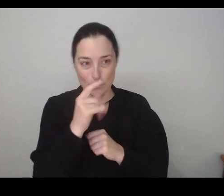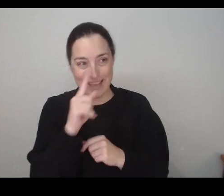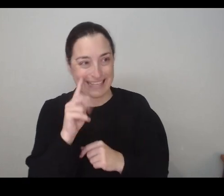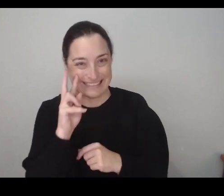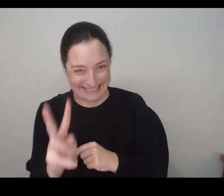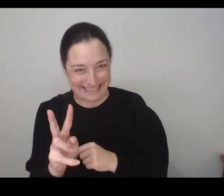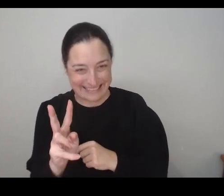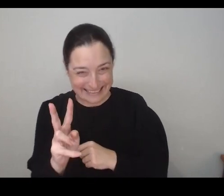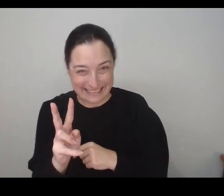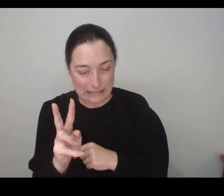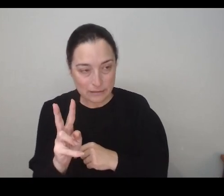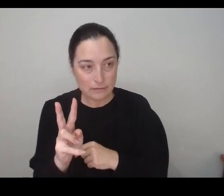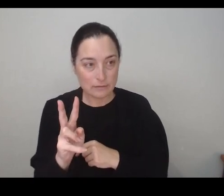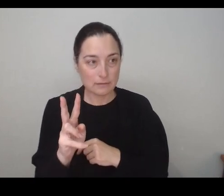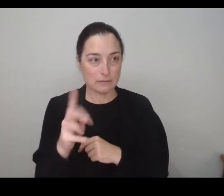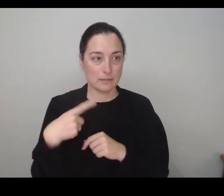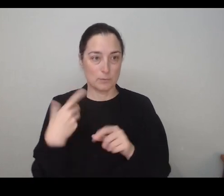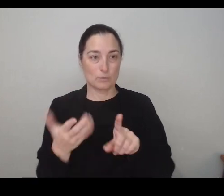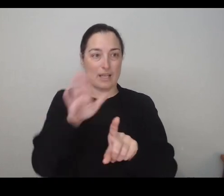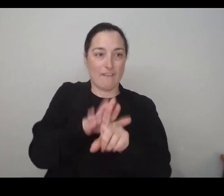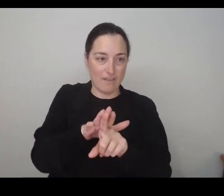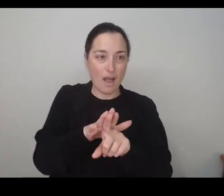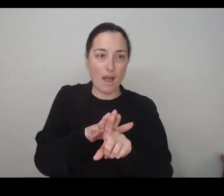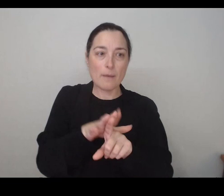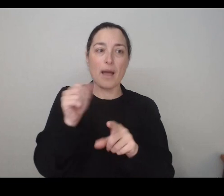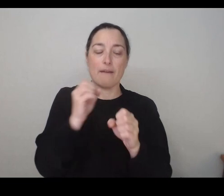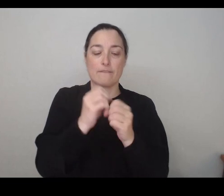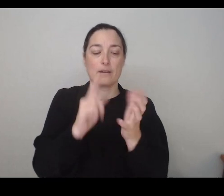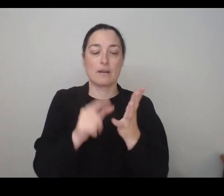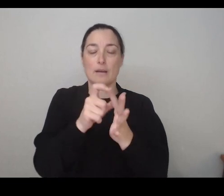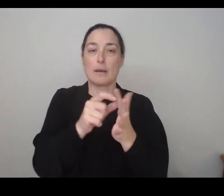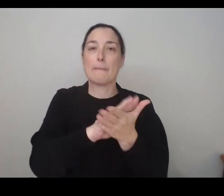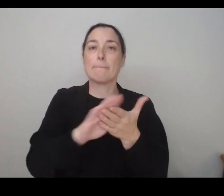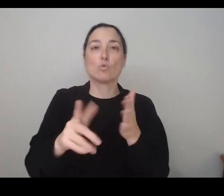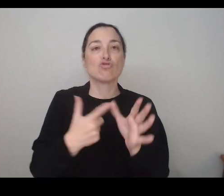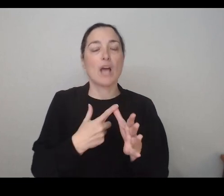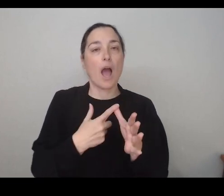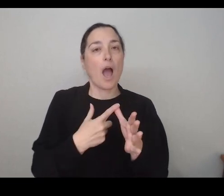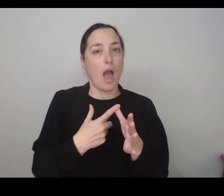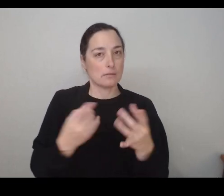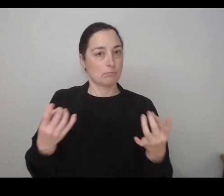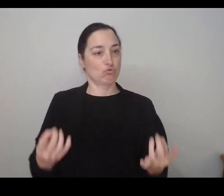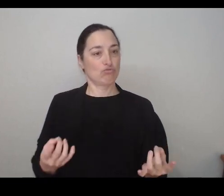the production is not very good of a Buddha on the left. Above you have here the same figure,